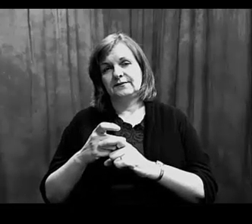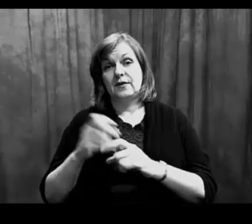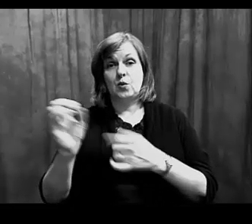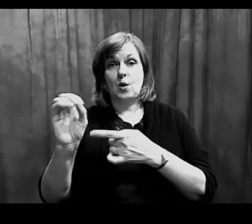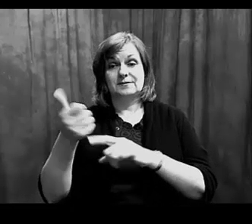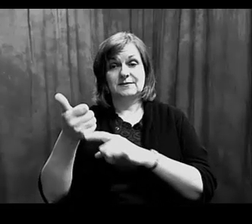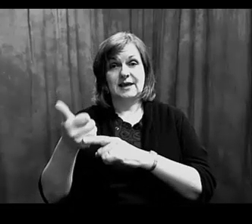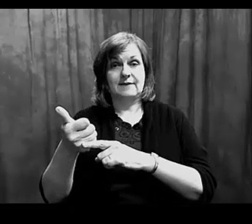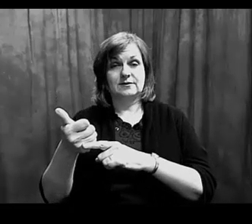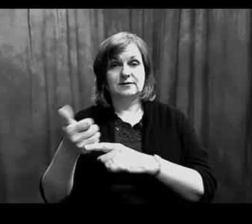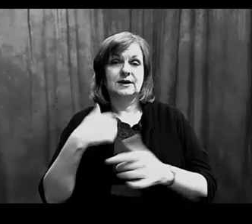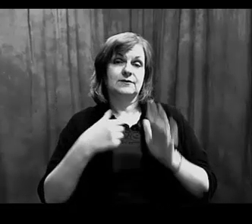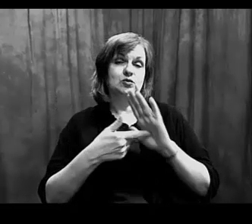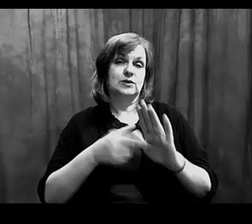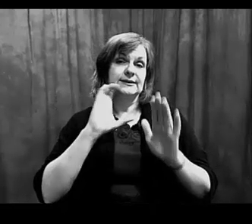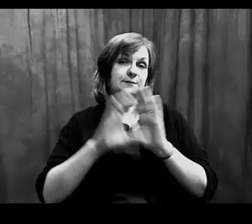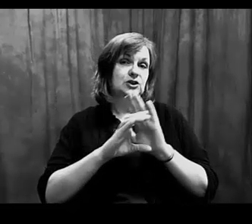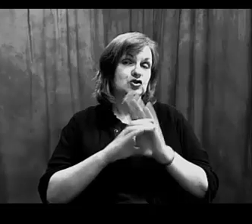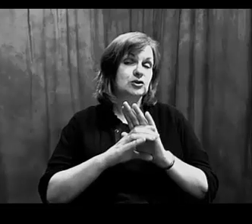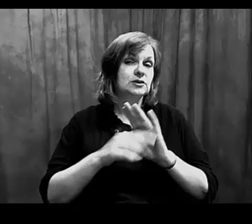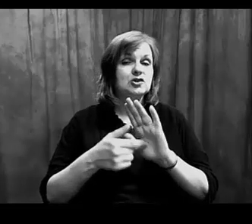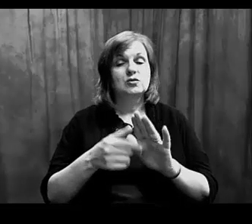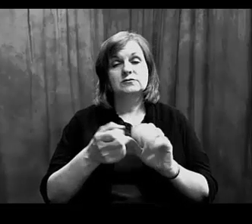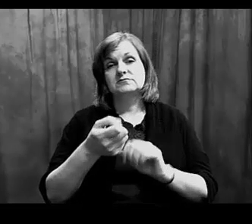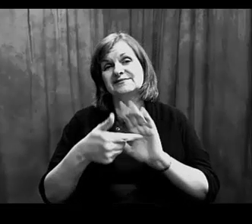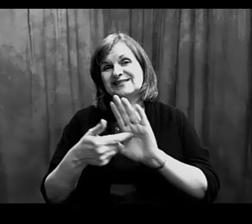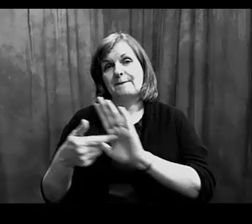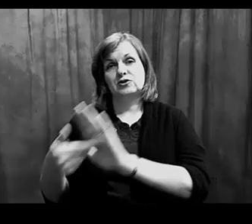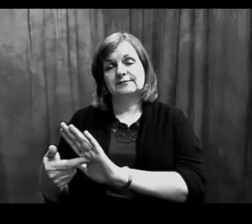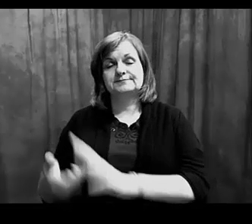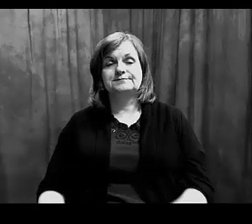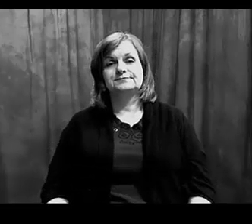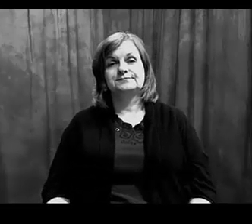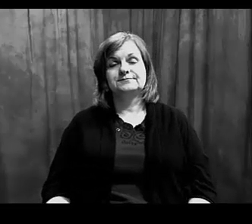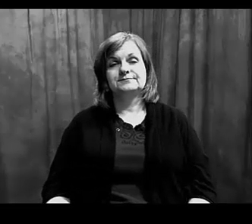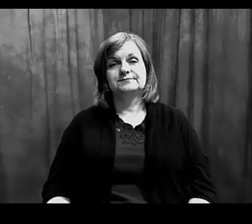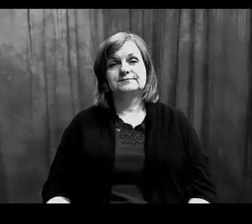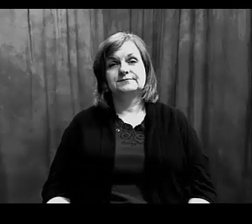very fun characteristics associated with archaea as well